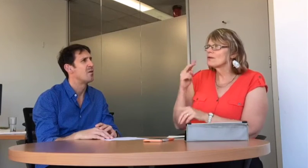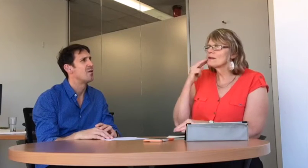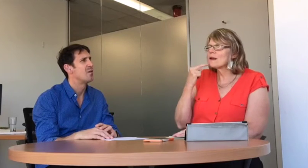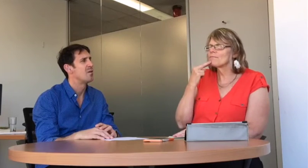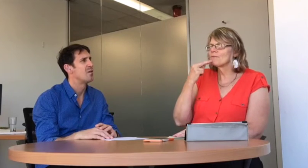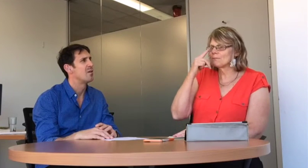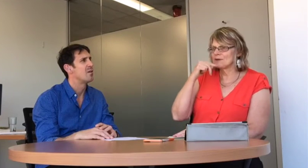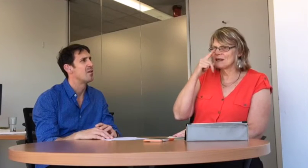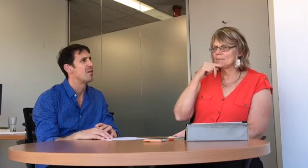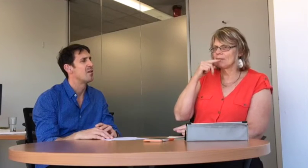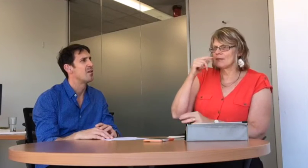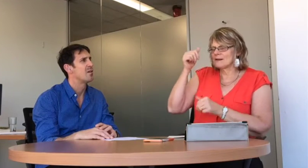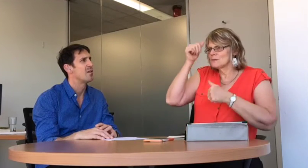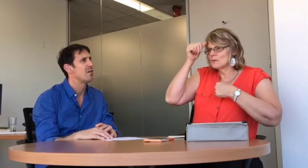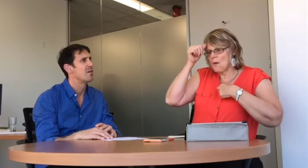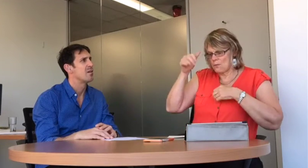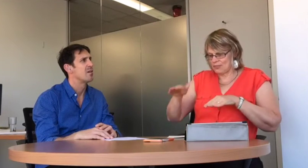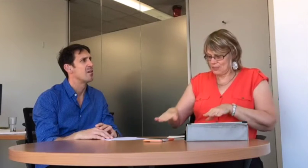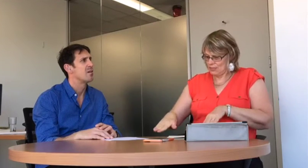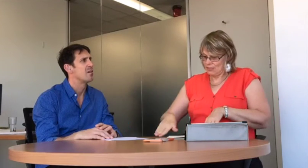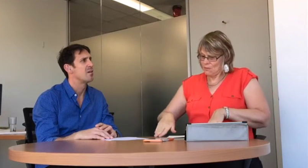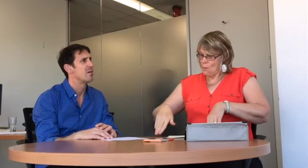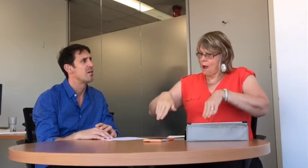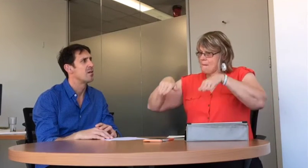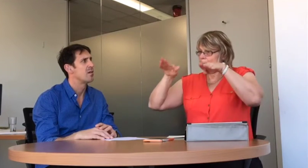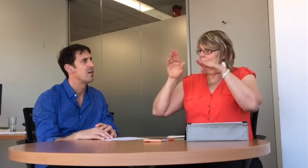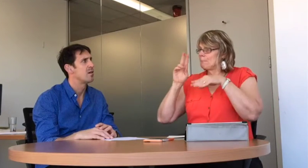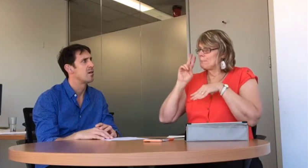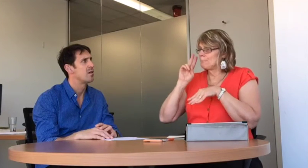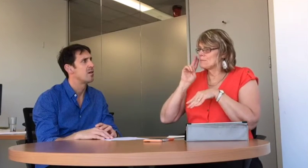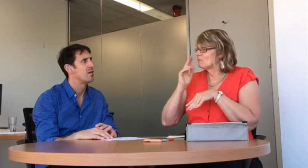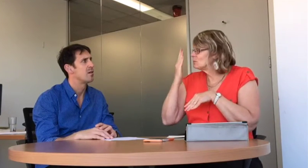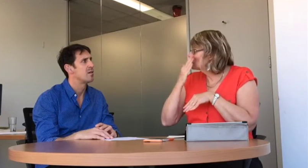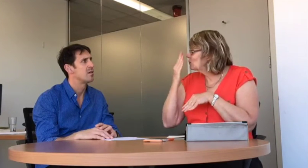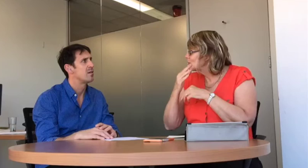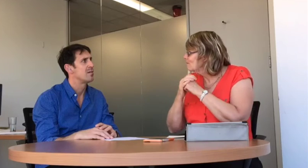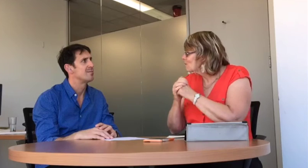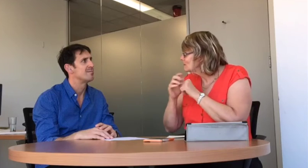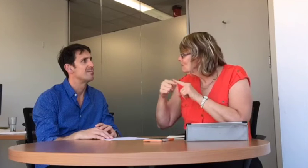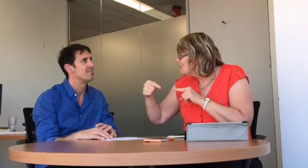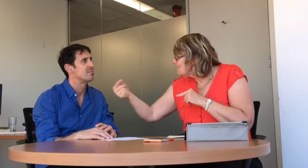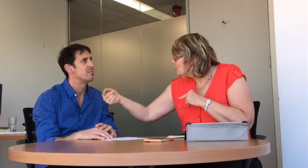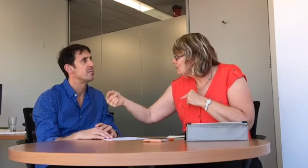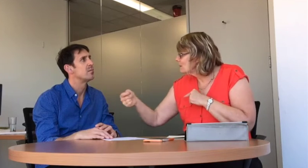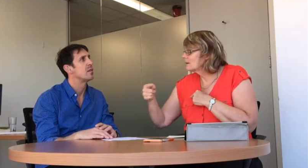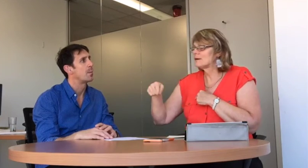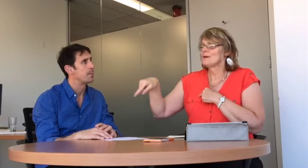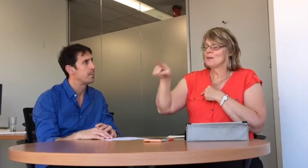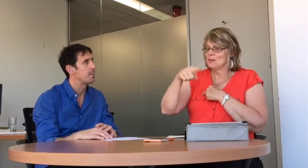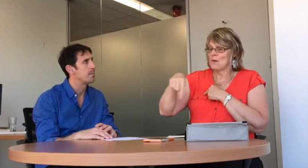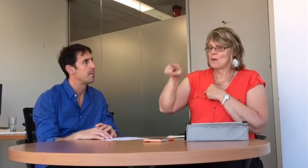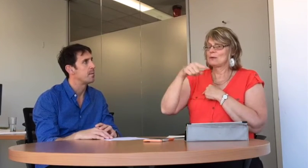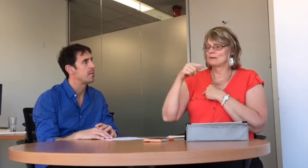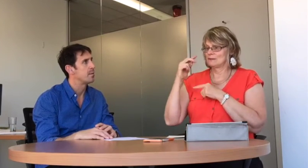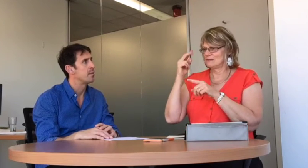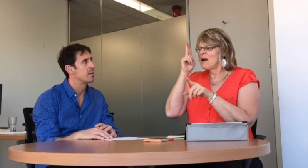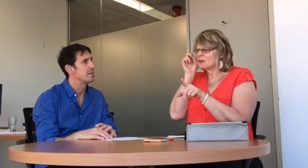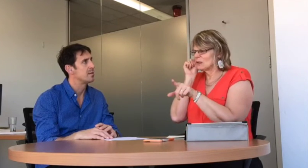They're receiving more support than they've ever had. Alex, you and I are aware that when deaf children attend deaf schools,